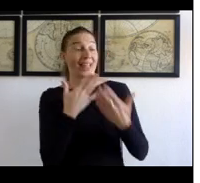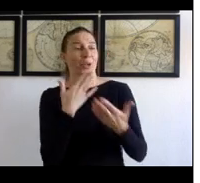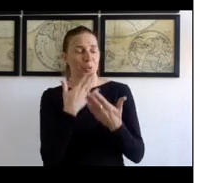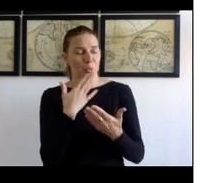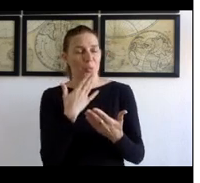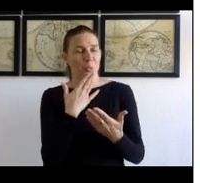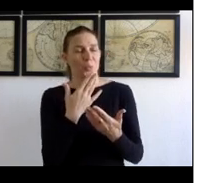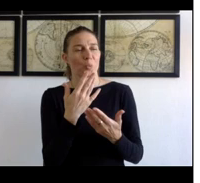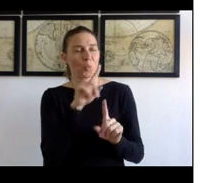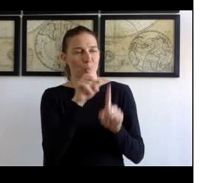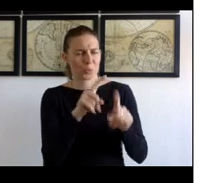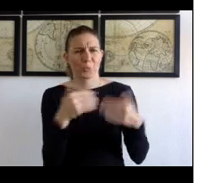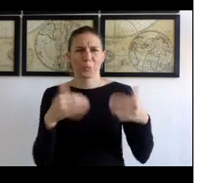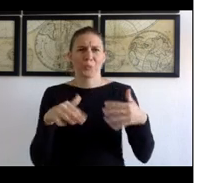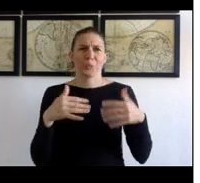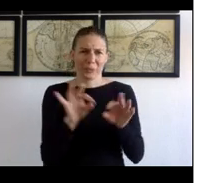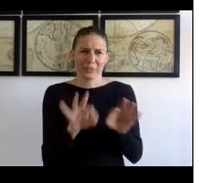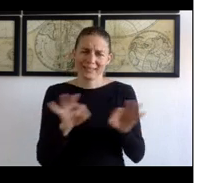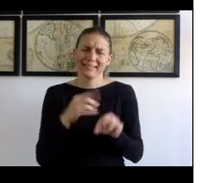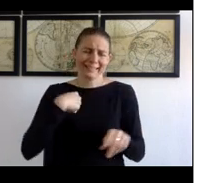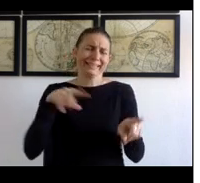Very often we get the same type of questions.